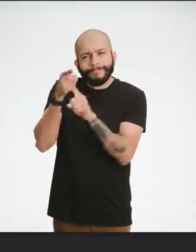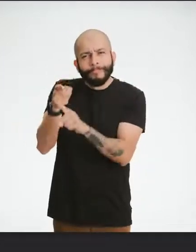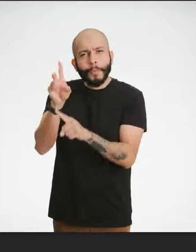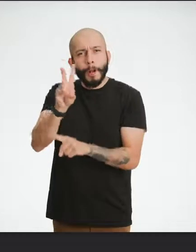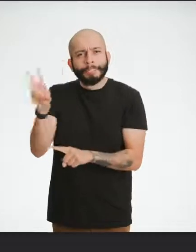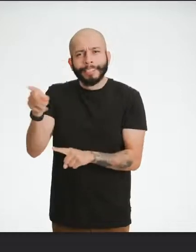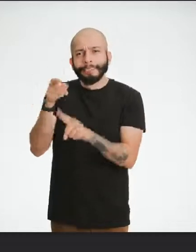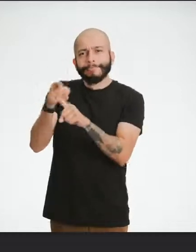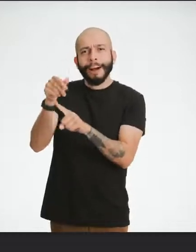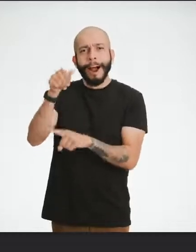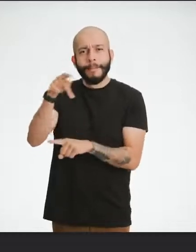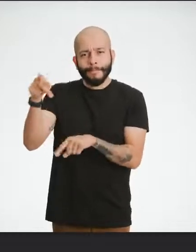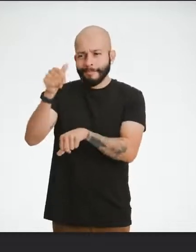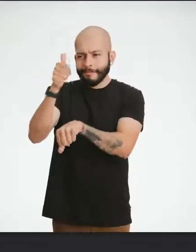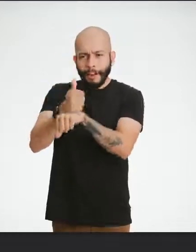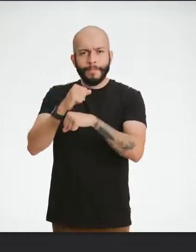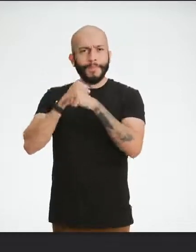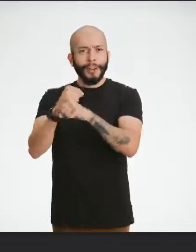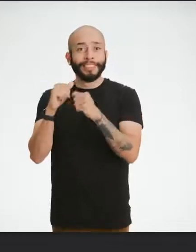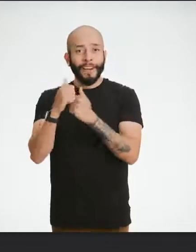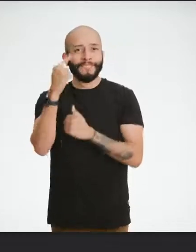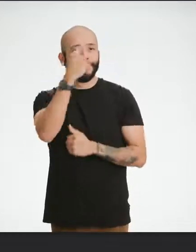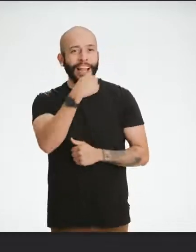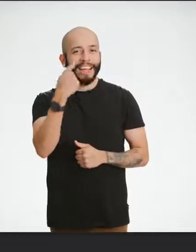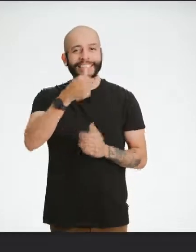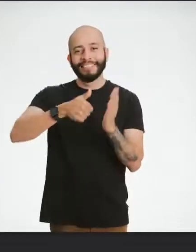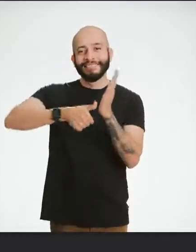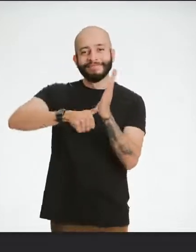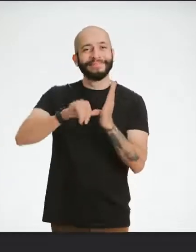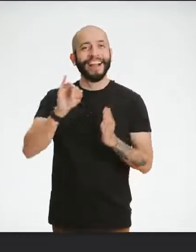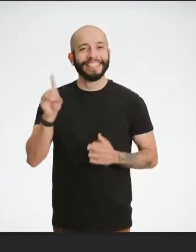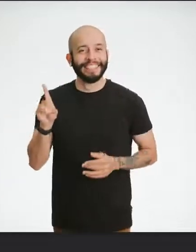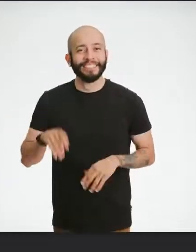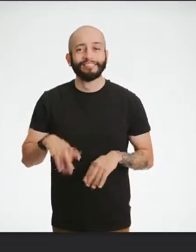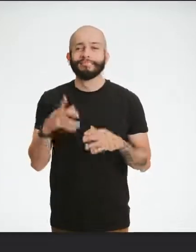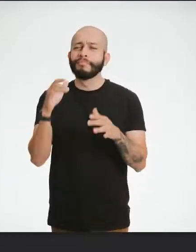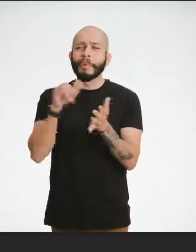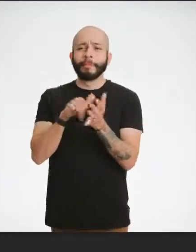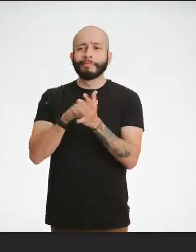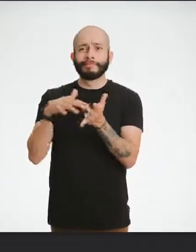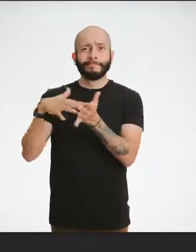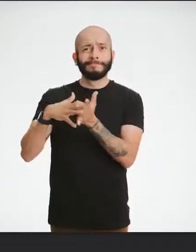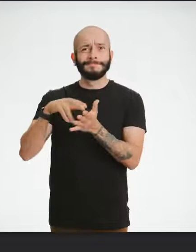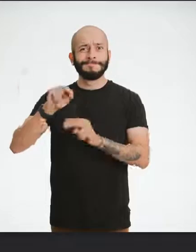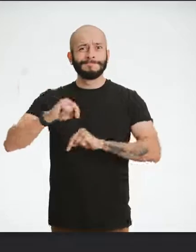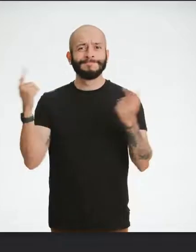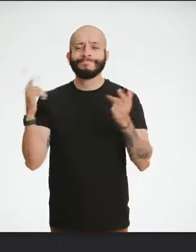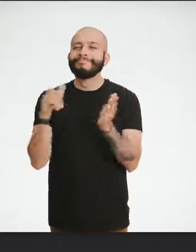or app it was created for and protects it behind biometrics. It's impossible to have a weak passkey.